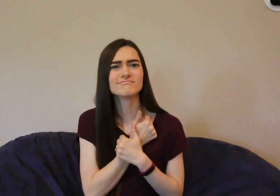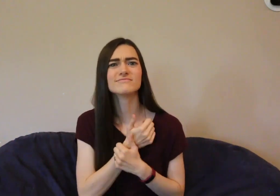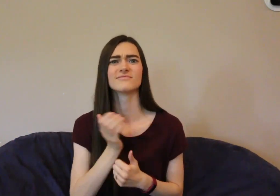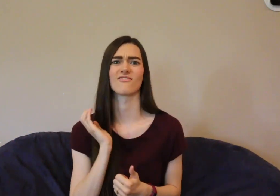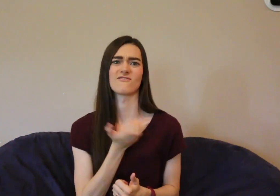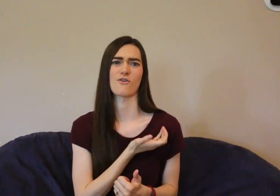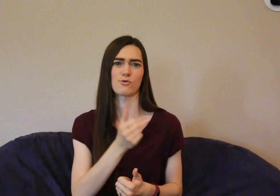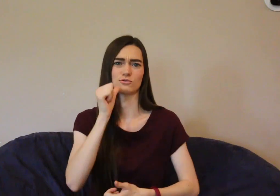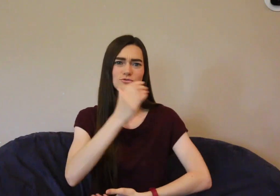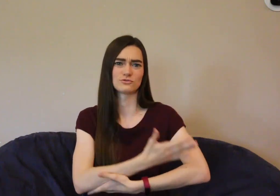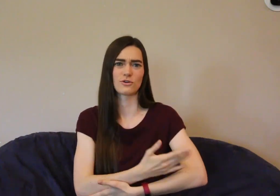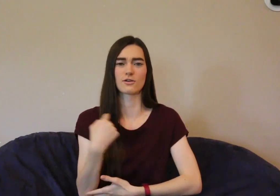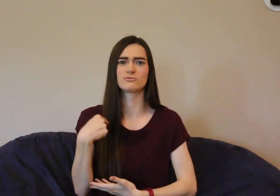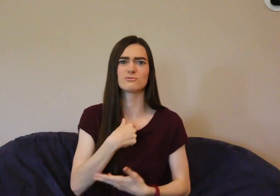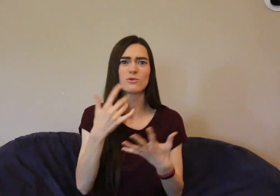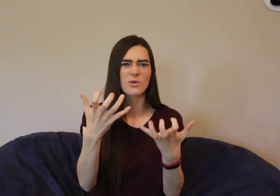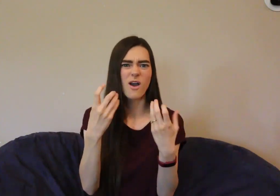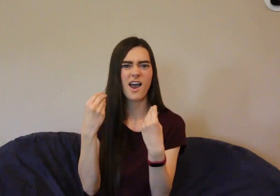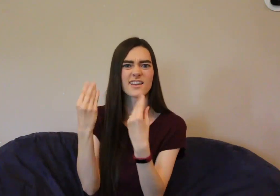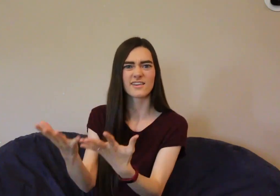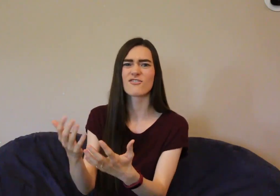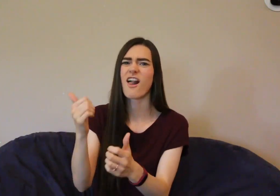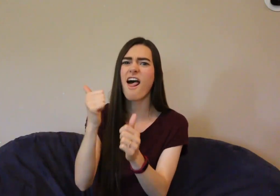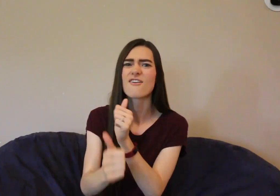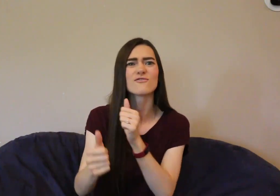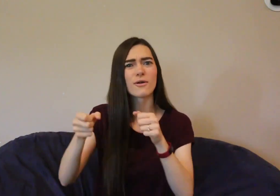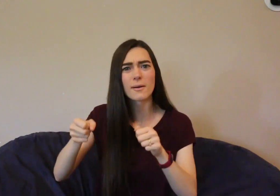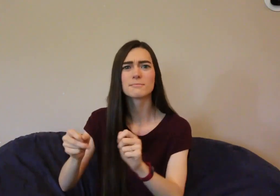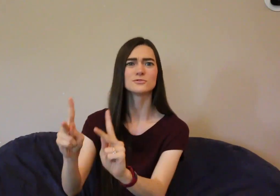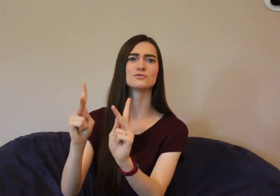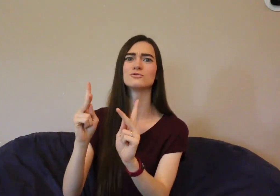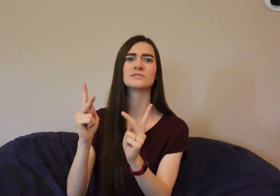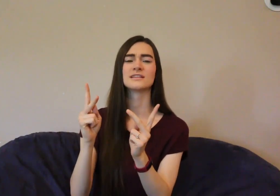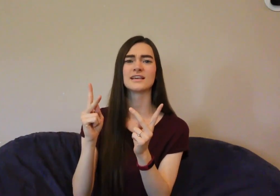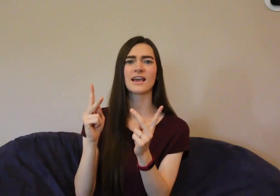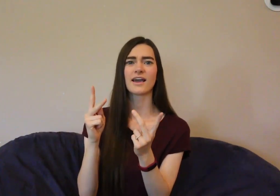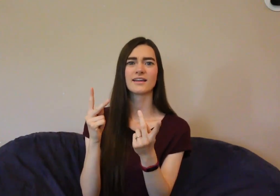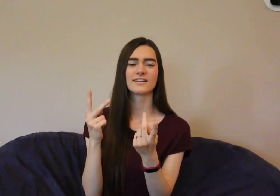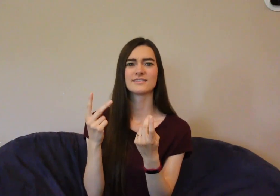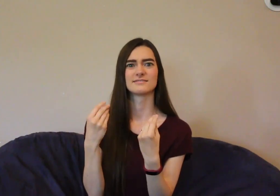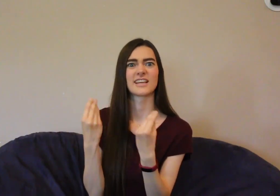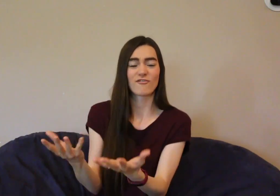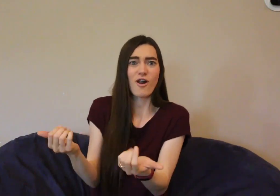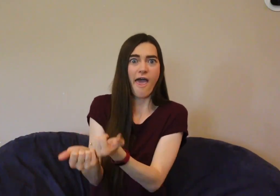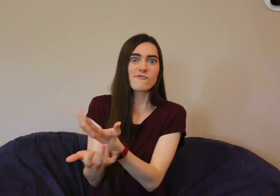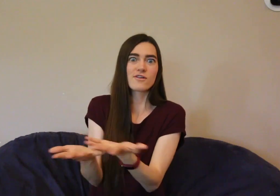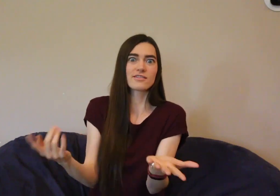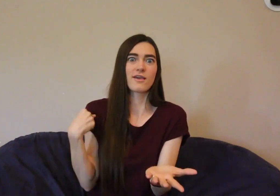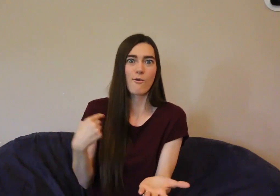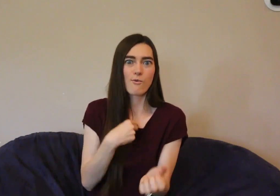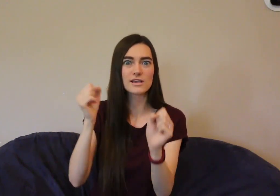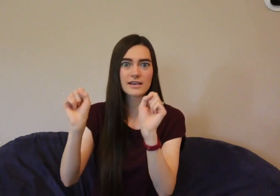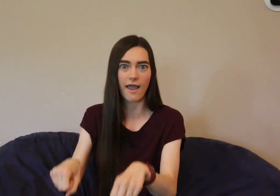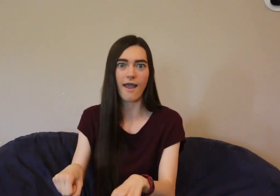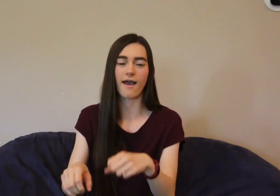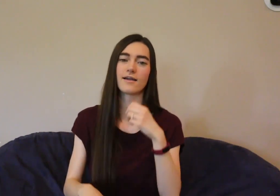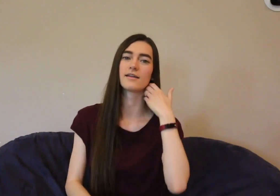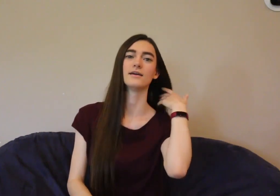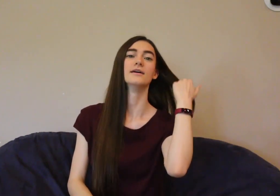They said "We love our daughter. We want to give her every opportunity and give her everything we can."